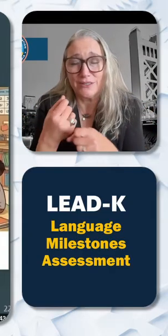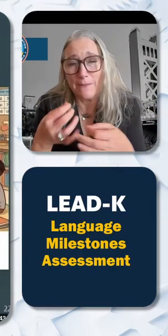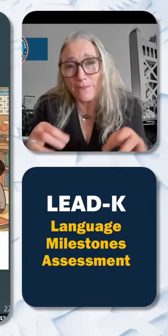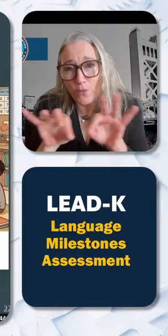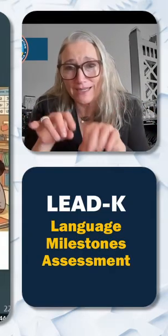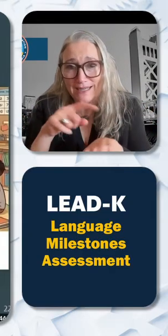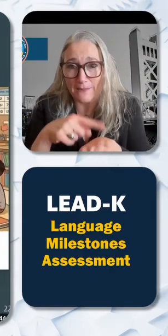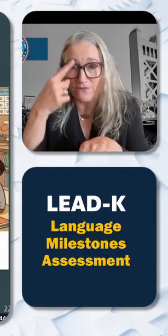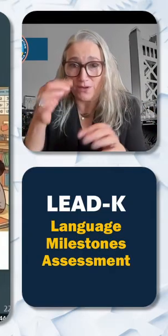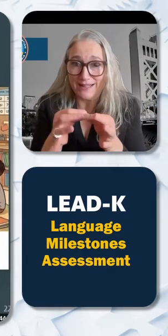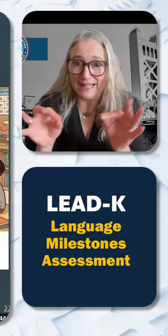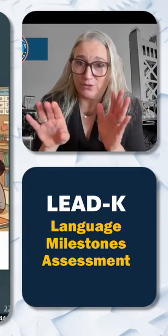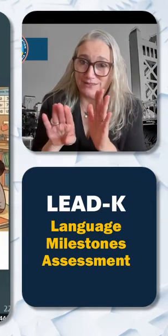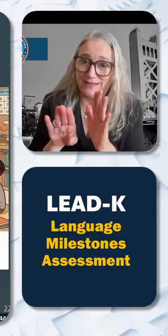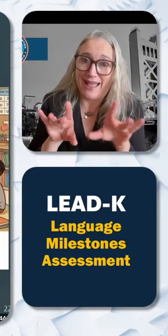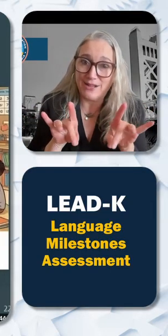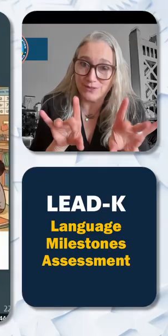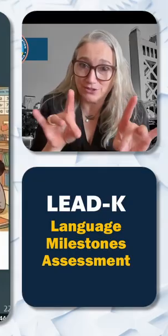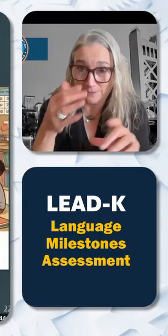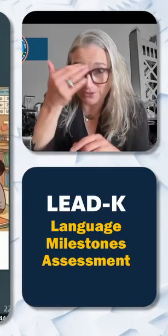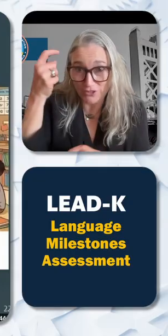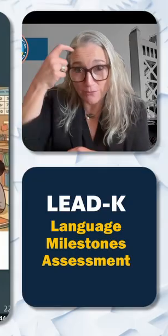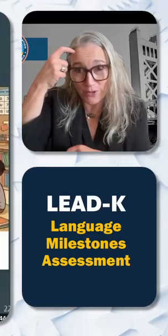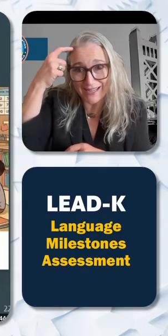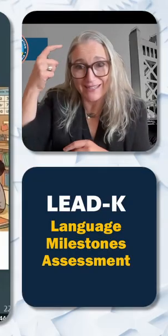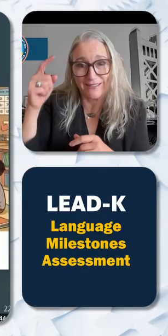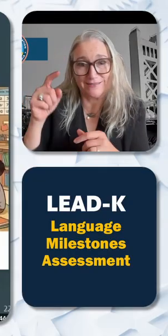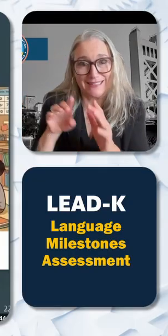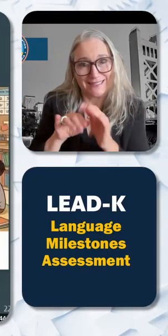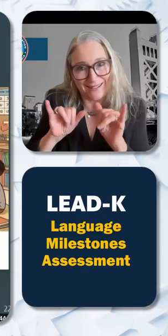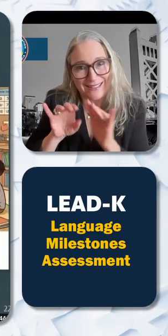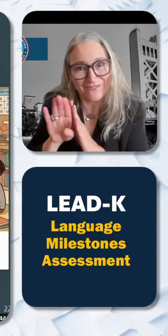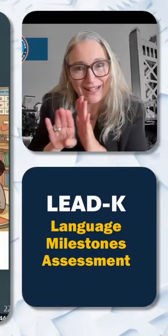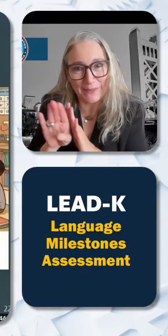They're not done. The first 5 years are an important time for that language acquisition,